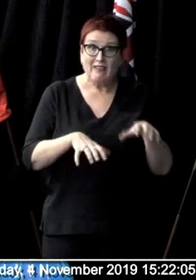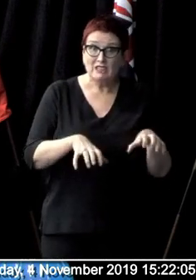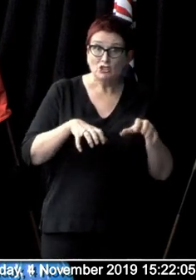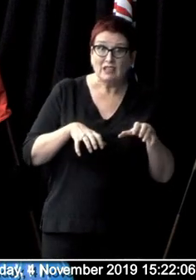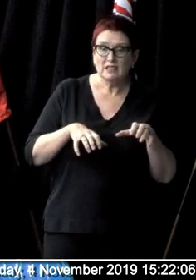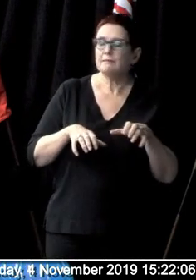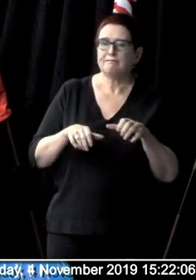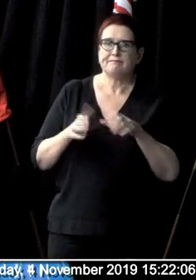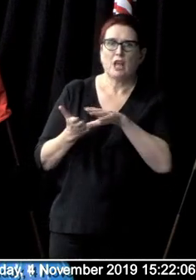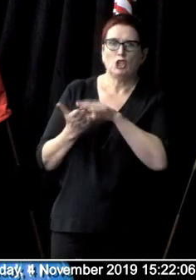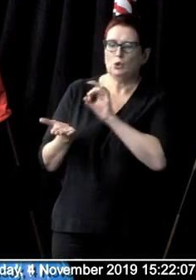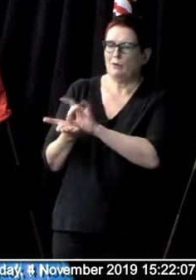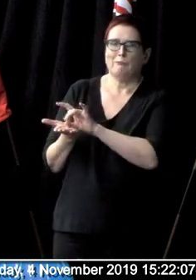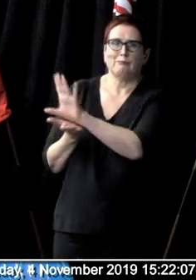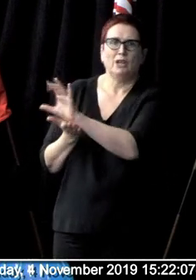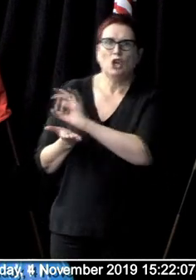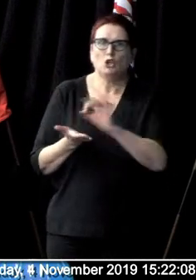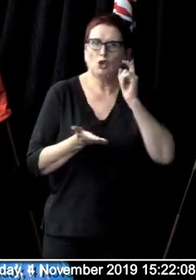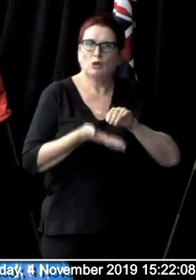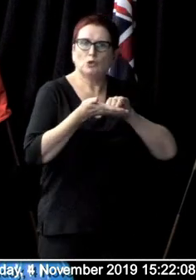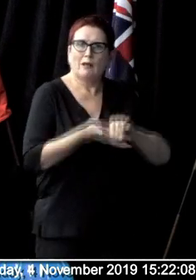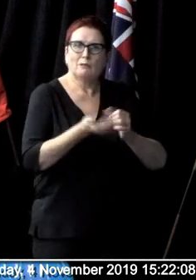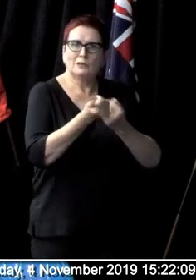rather than trying to work through issues with the parents.